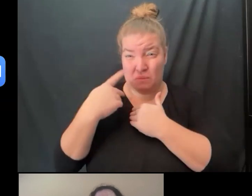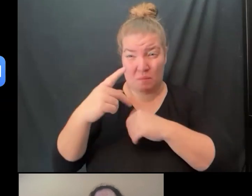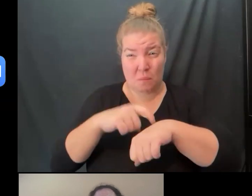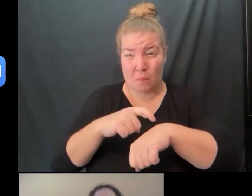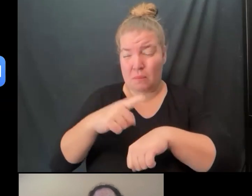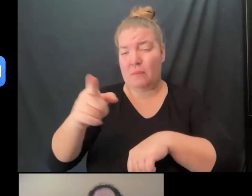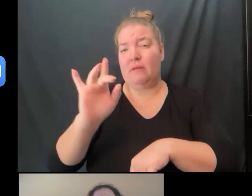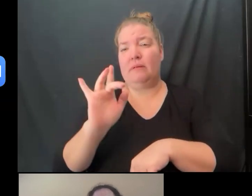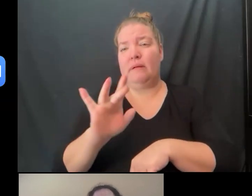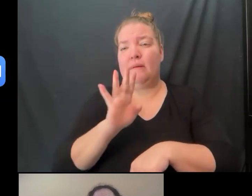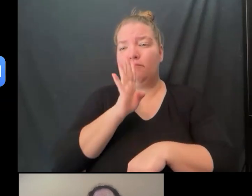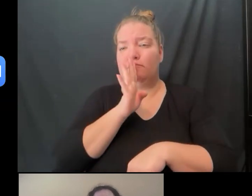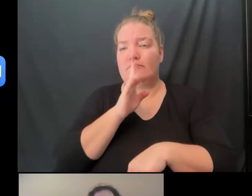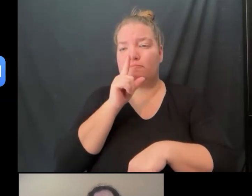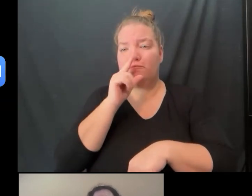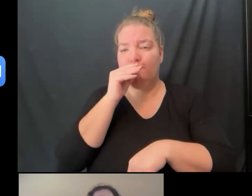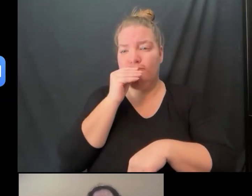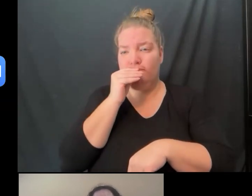And if they do that, we'll make sure we enable your mic in case